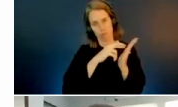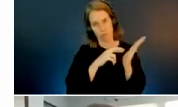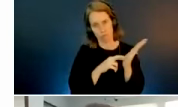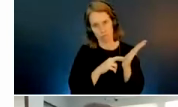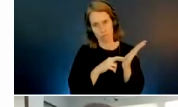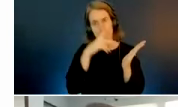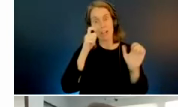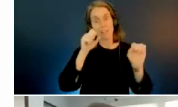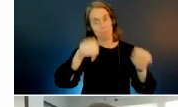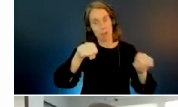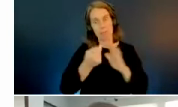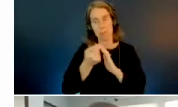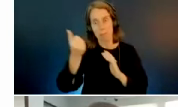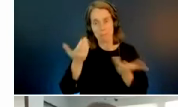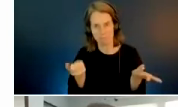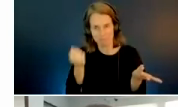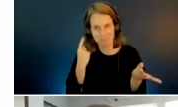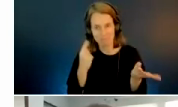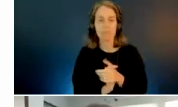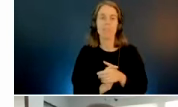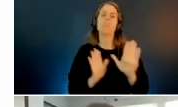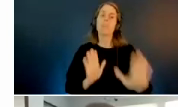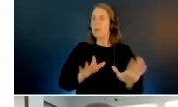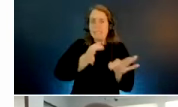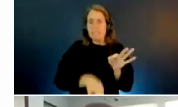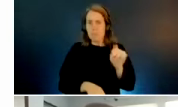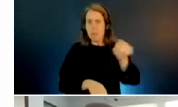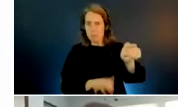very simple you check your voter registration it'll tell you if it's up to date um and then